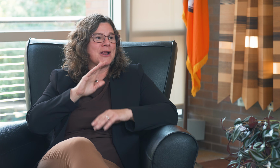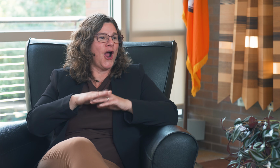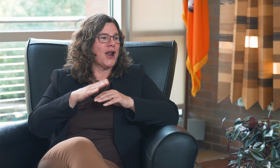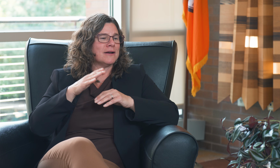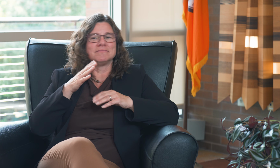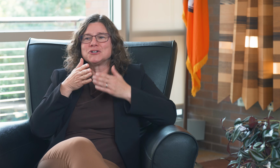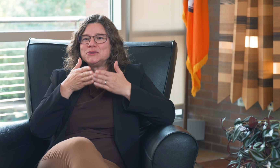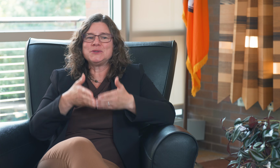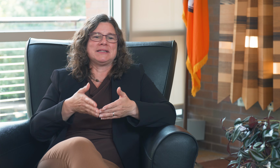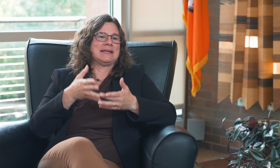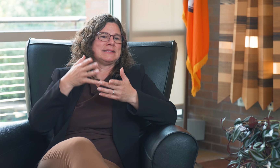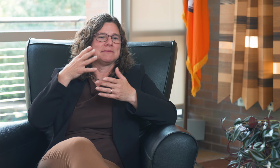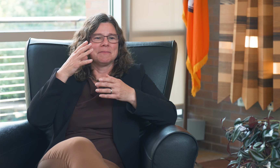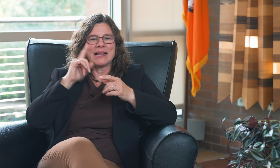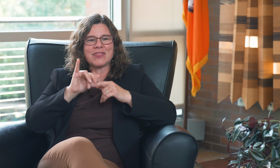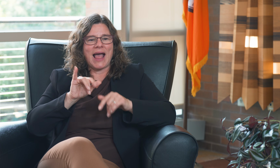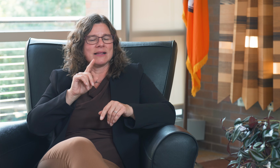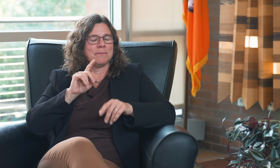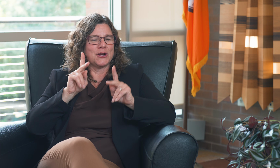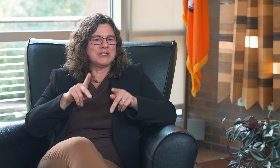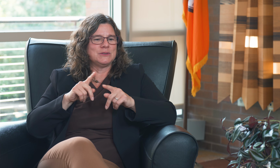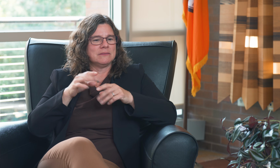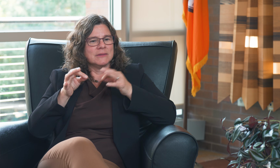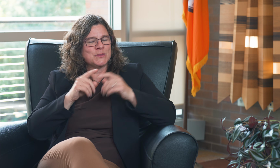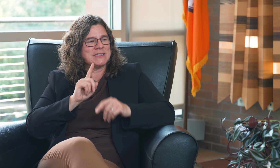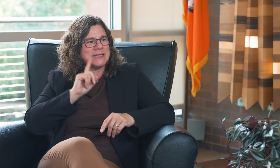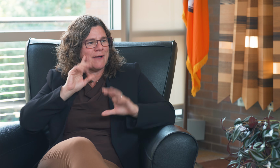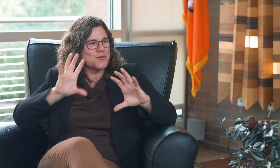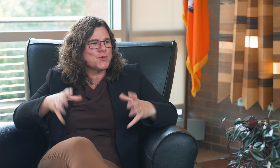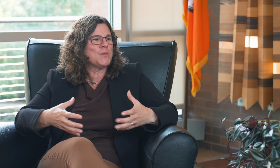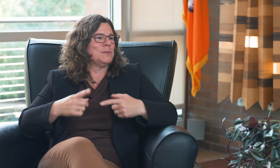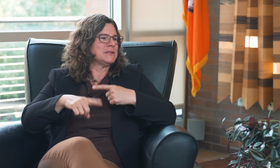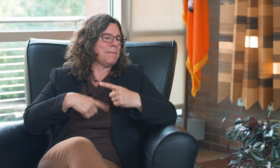I also wouldn't mind being on a cruise and being the person explaining